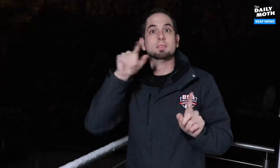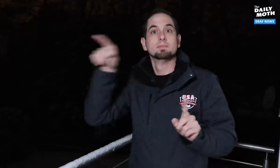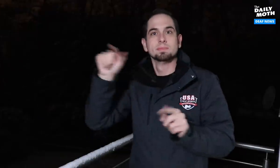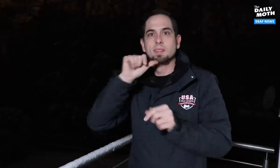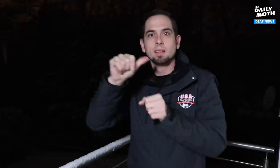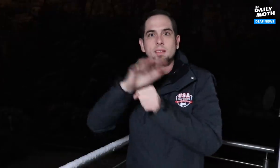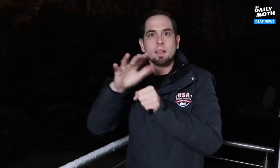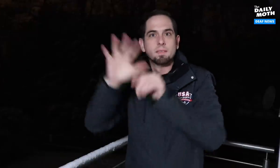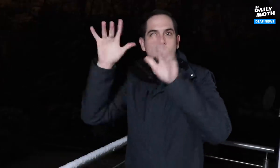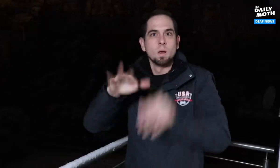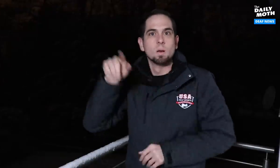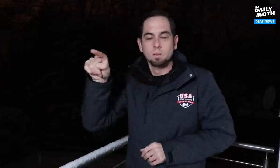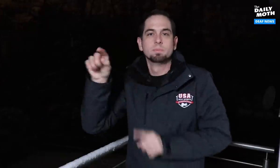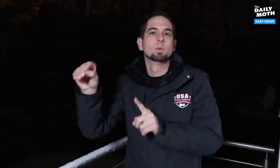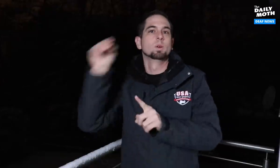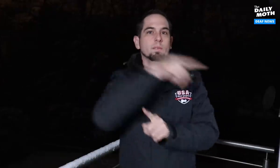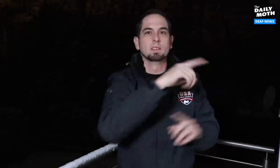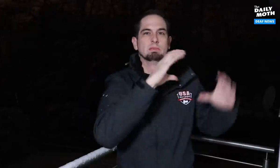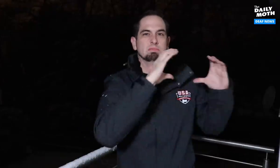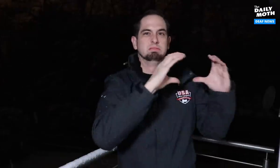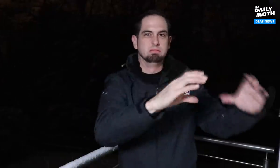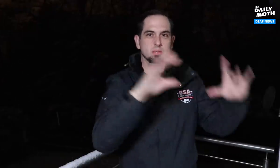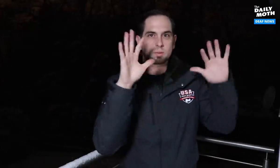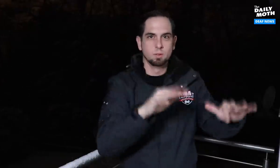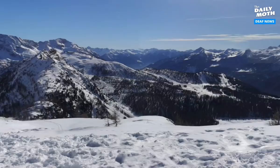insufficient snow. There’s more snow over there.